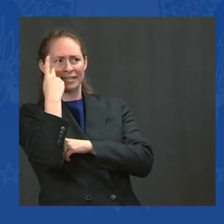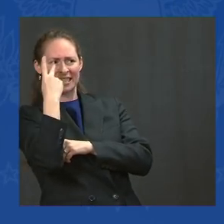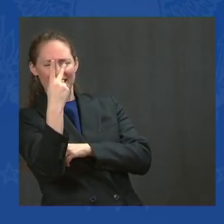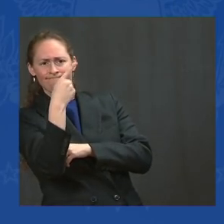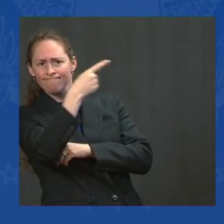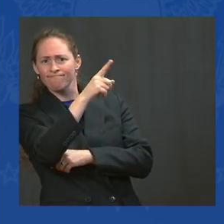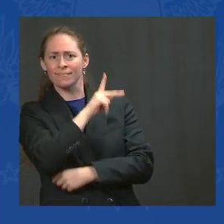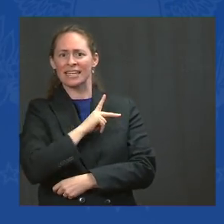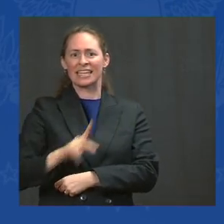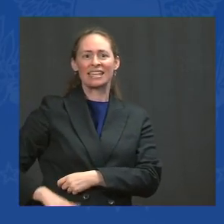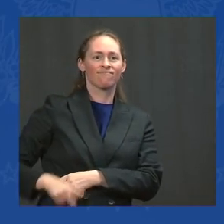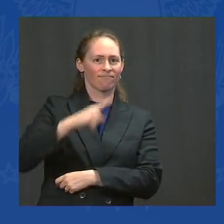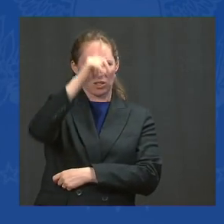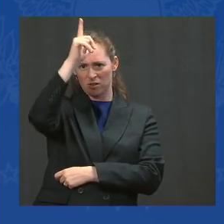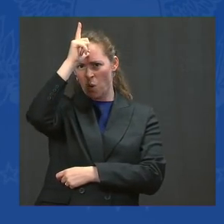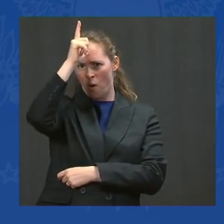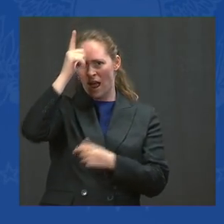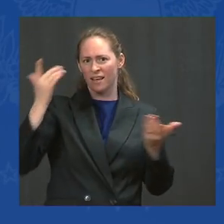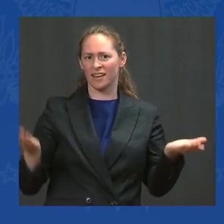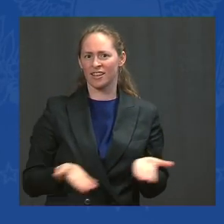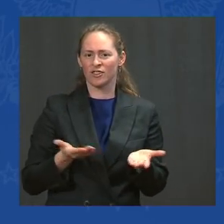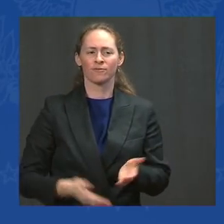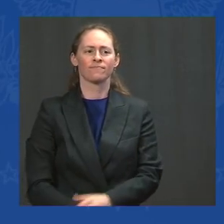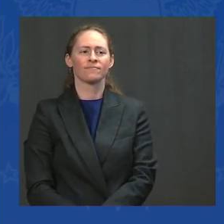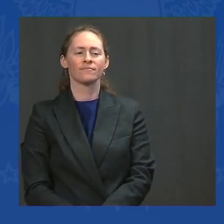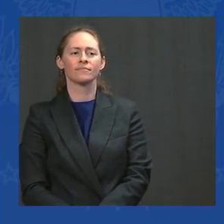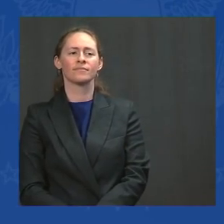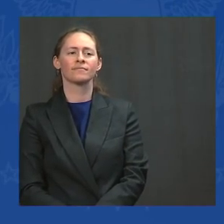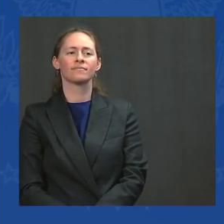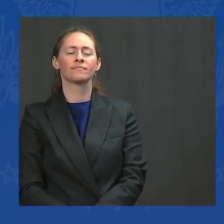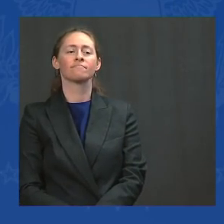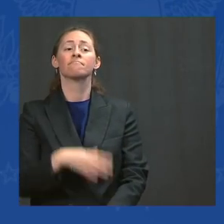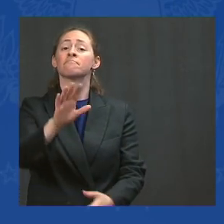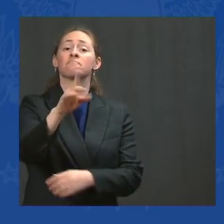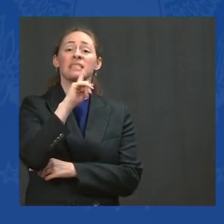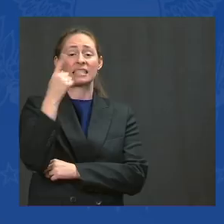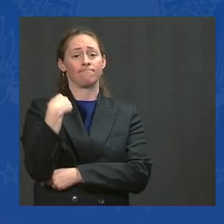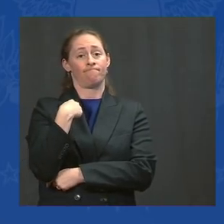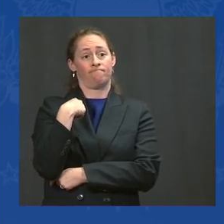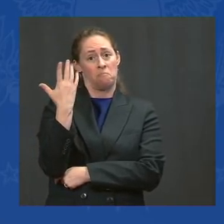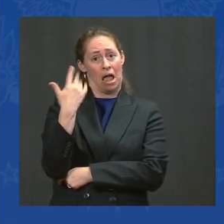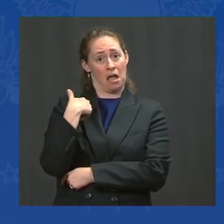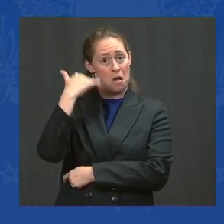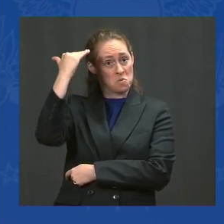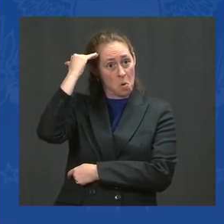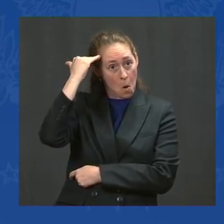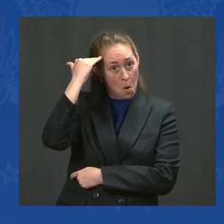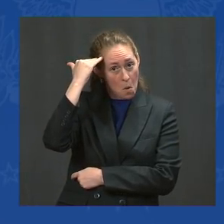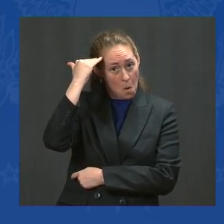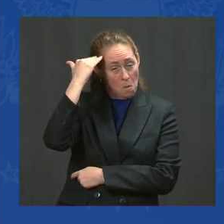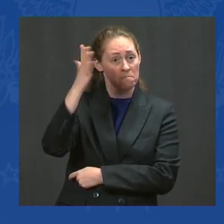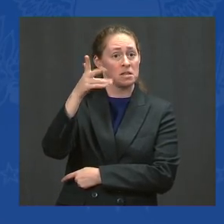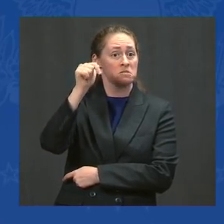Look, to the best of my knowledge -- and I'm getting a report tomorrow morning on this, a detailed report --